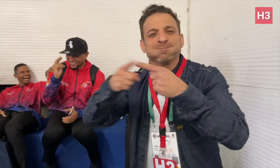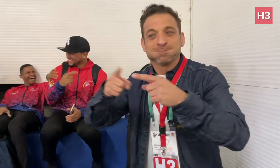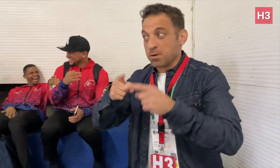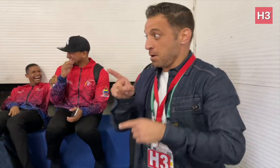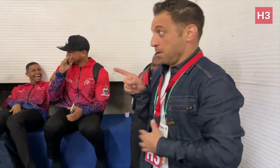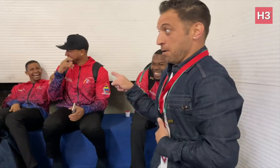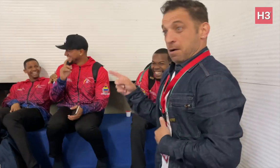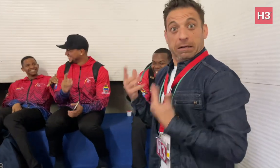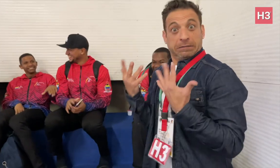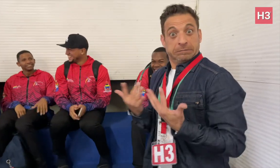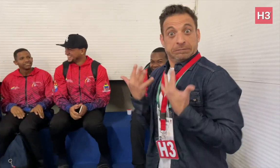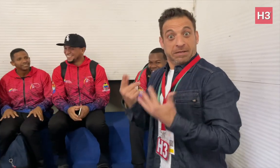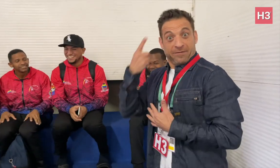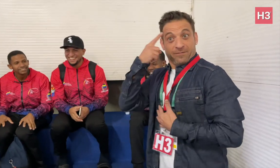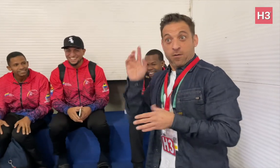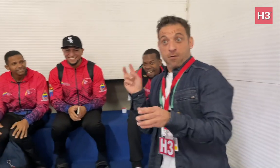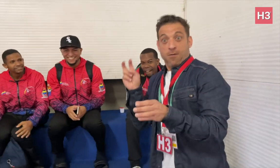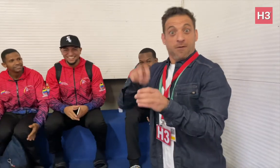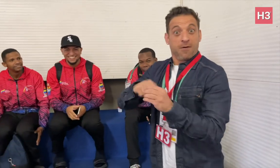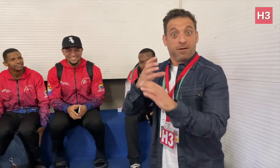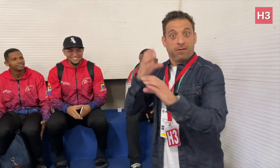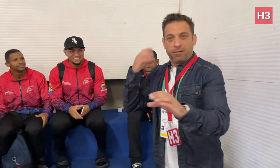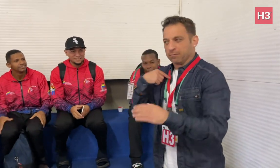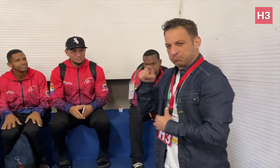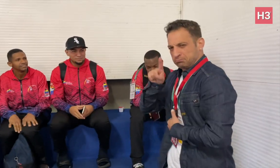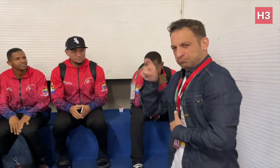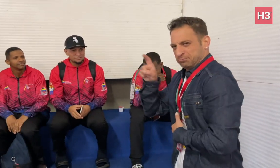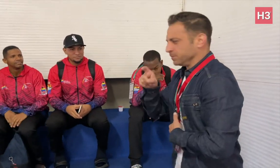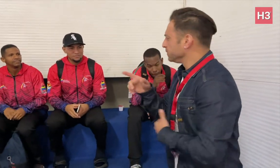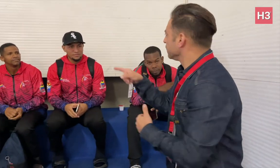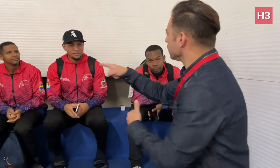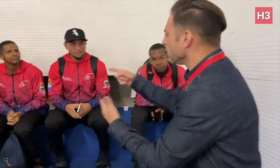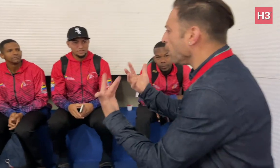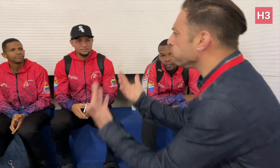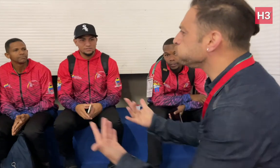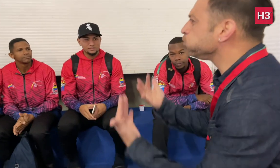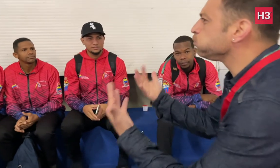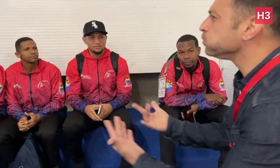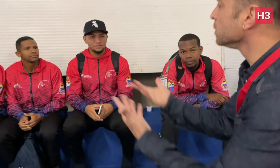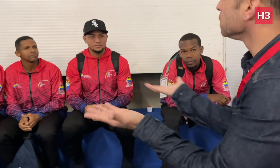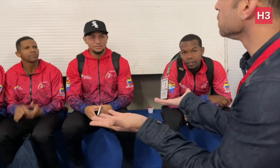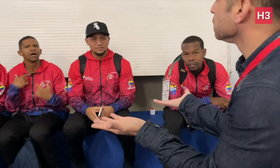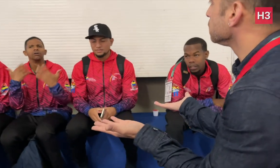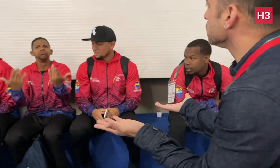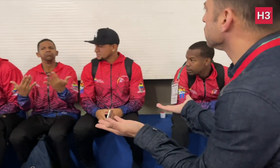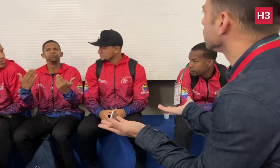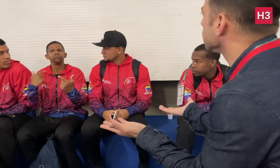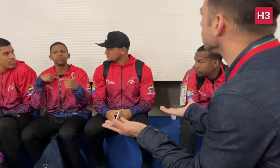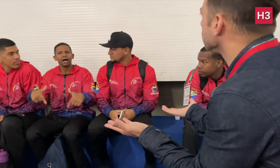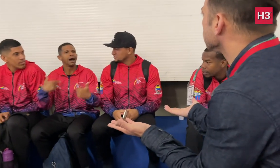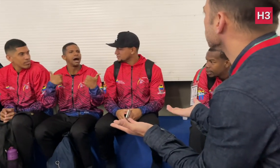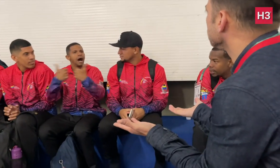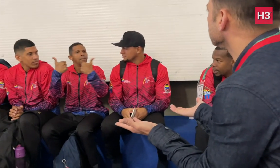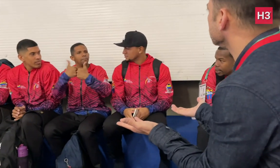information about coach operations. Now we see the Venezuelan team waiting for the coach. Let’s ask them a question.